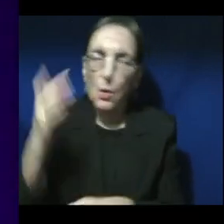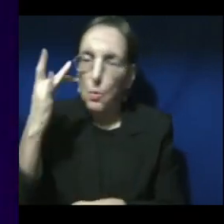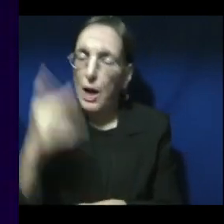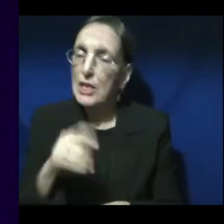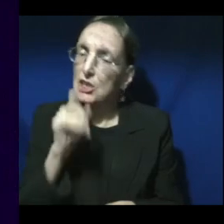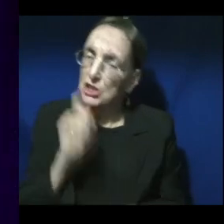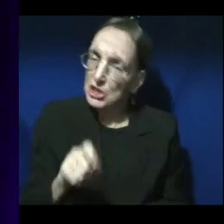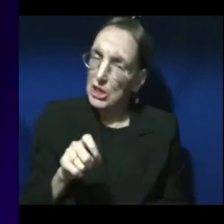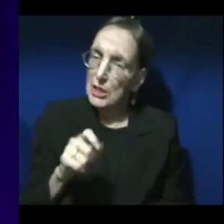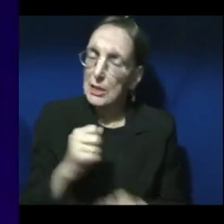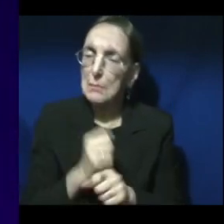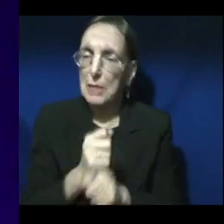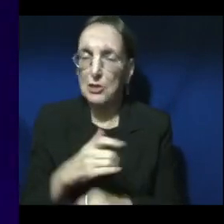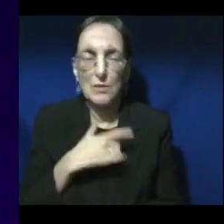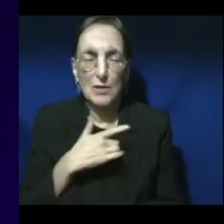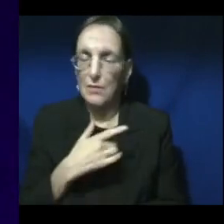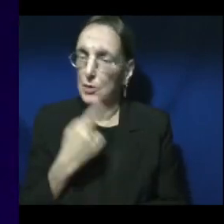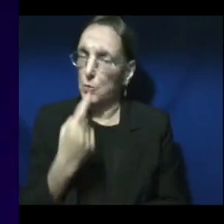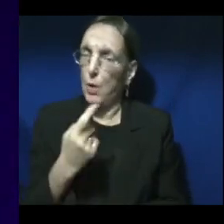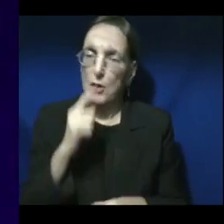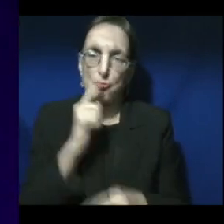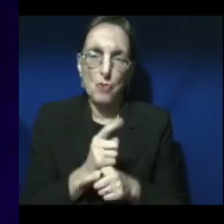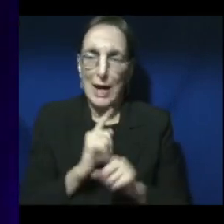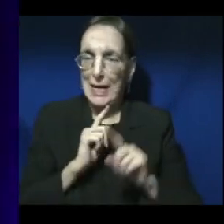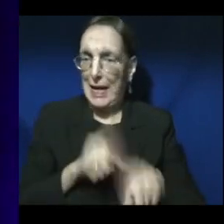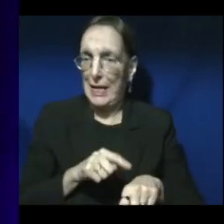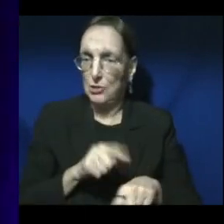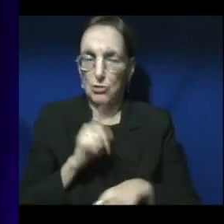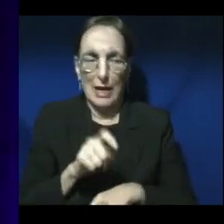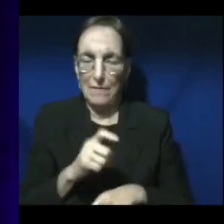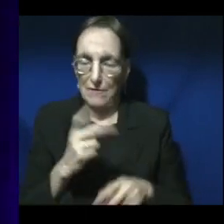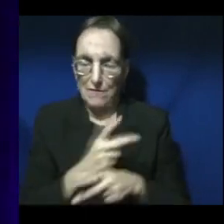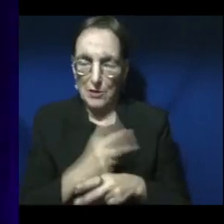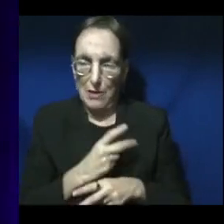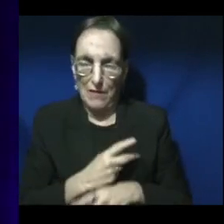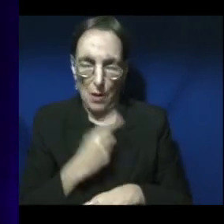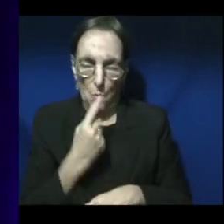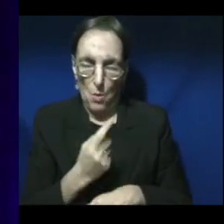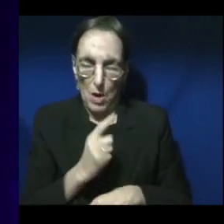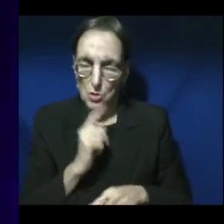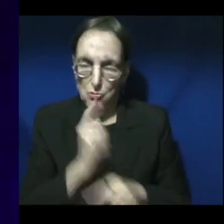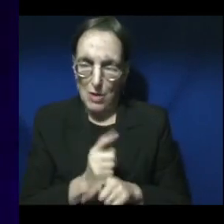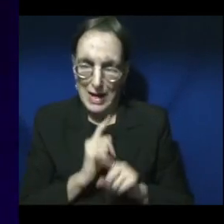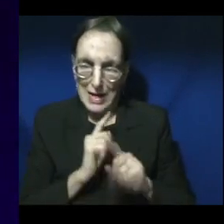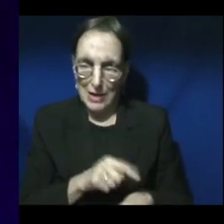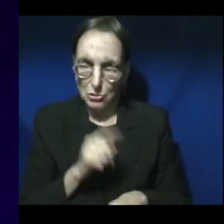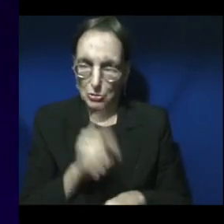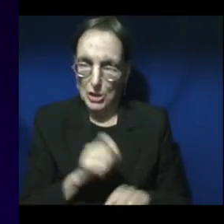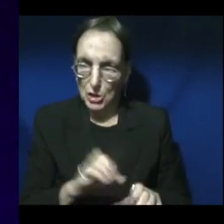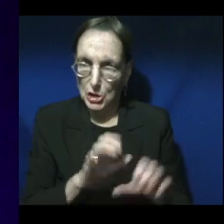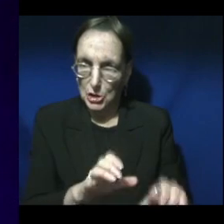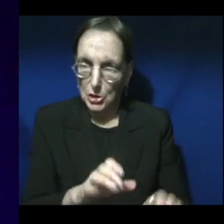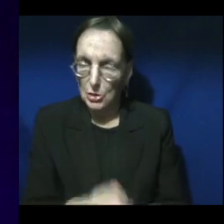one answer. There’s one right answer. I just have to figure out that thing that I should do, whereas coulds encourage us to widen our blinders a little bit,